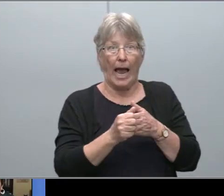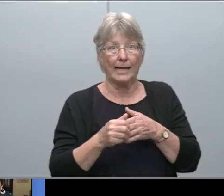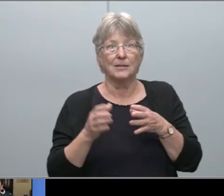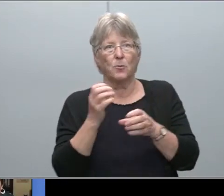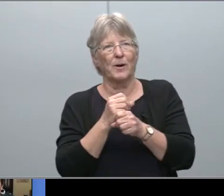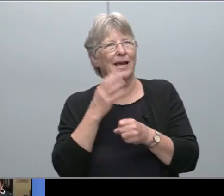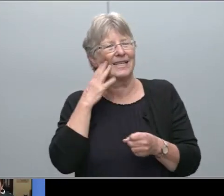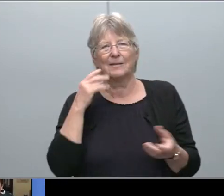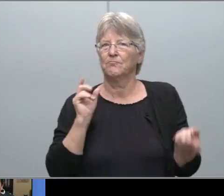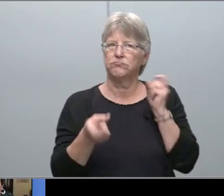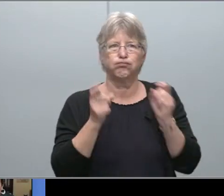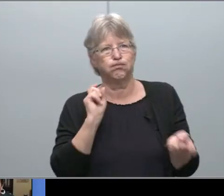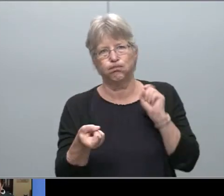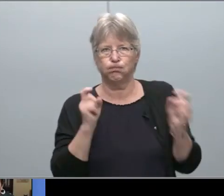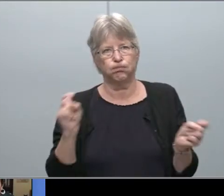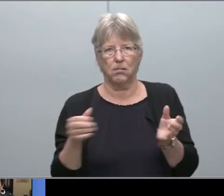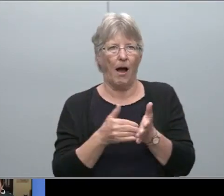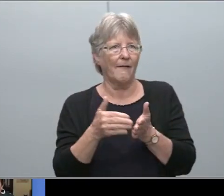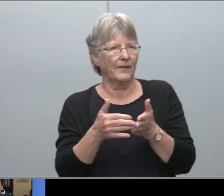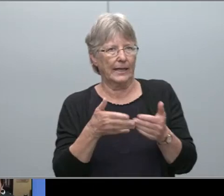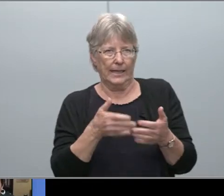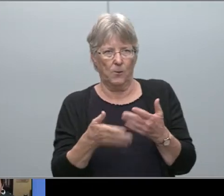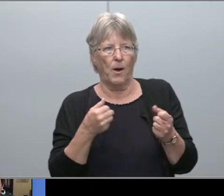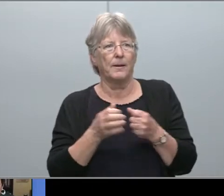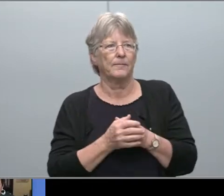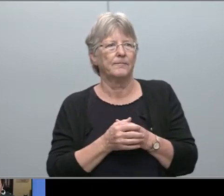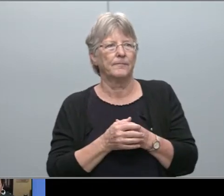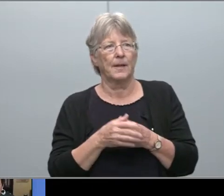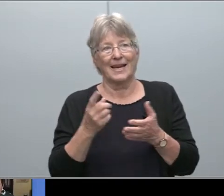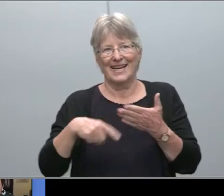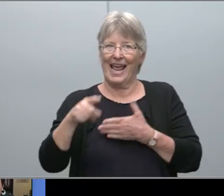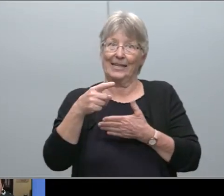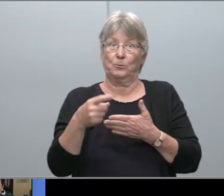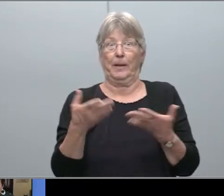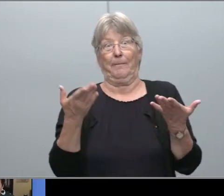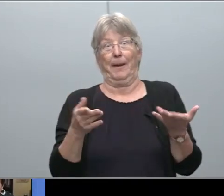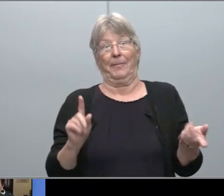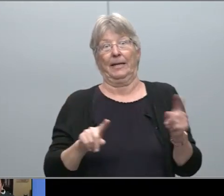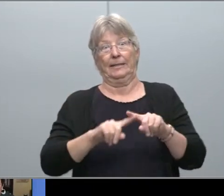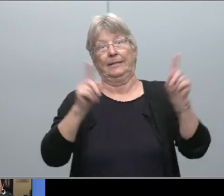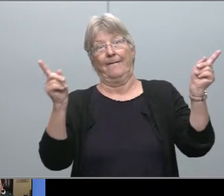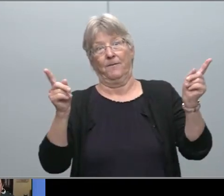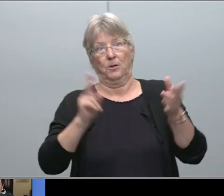Okay, maybe somebody can, the district staff can answer that question in the chat.